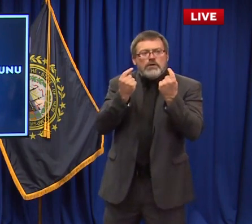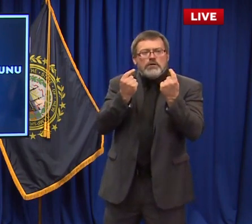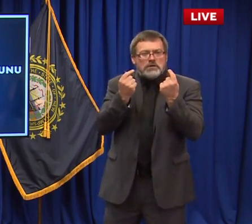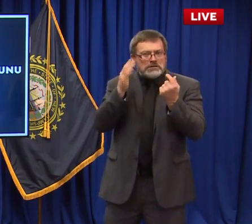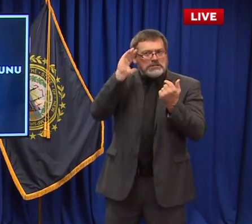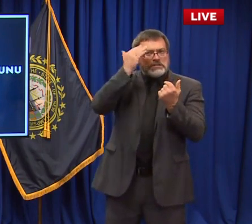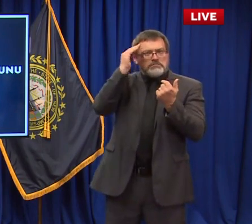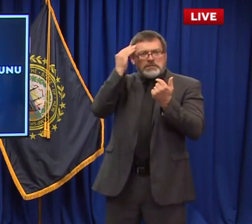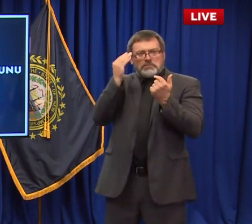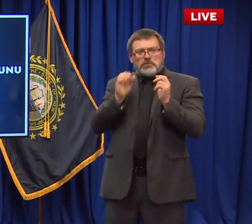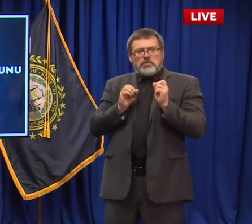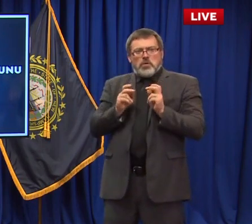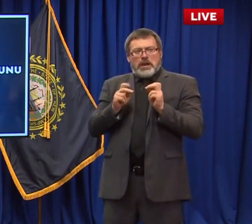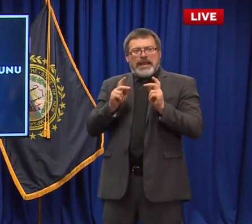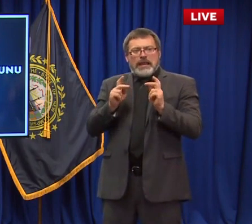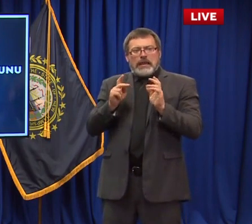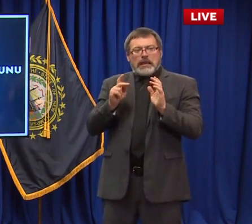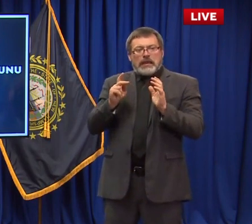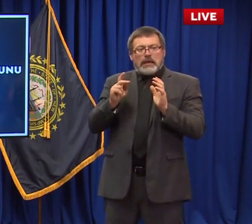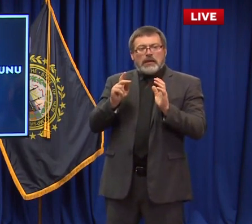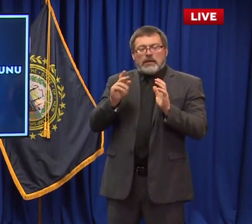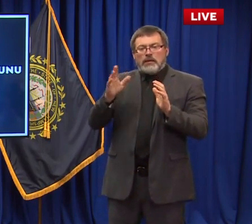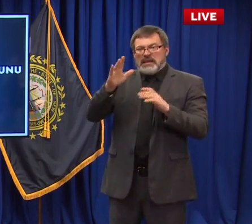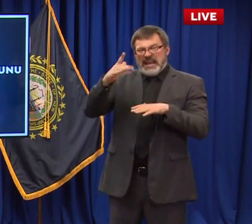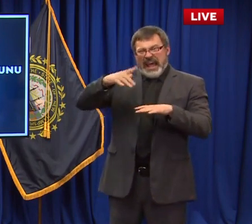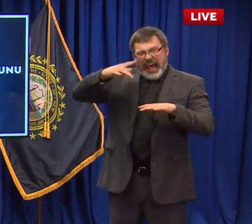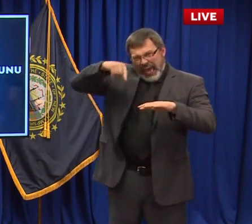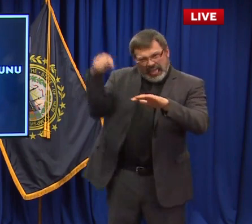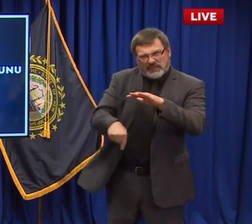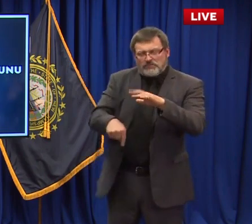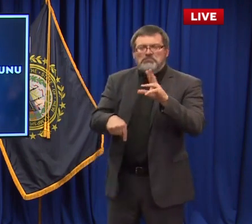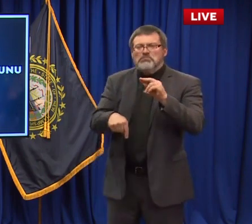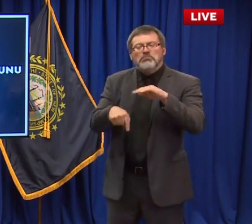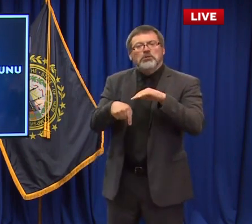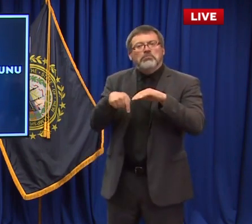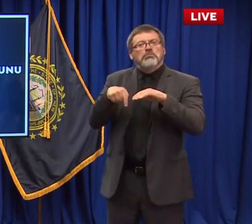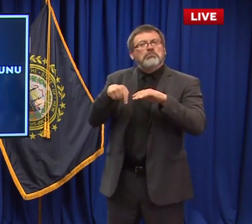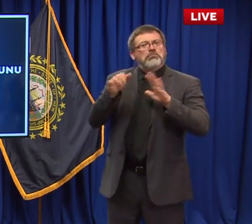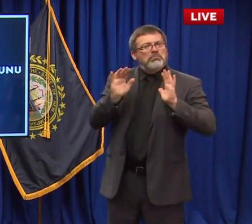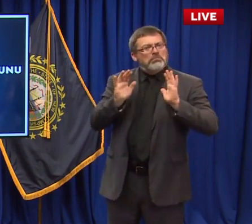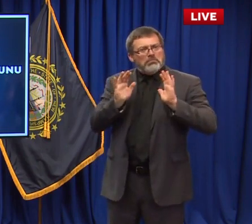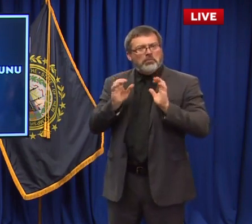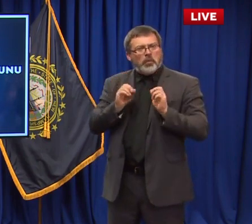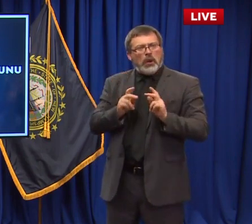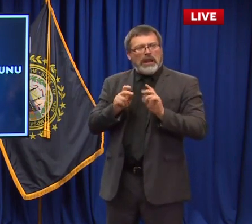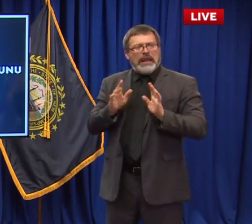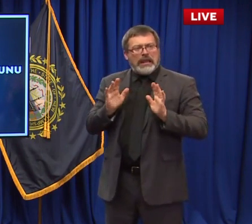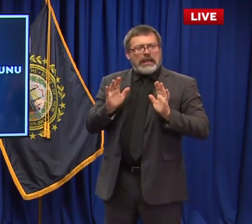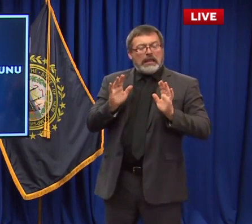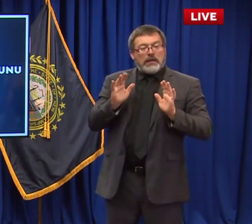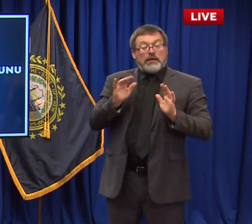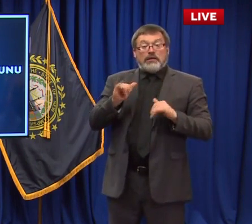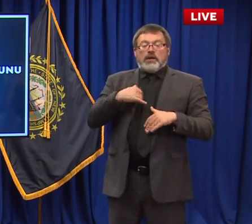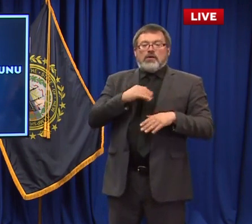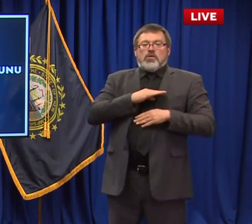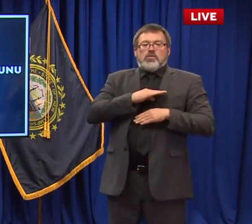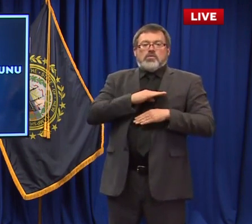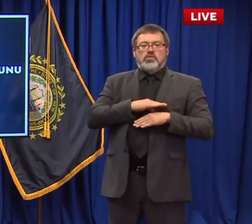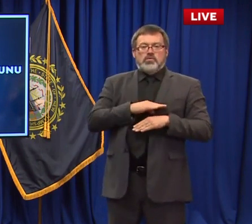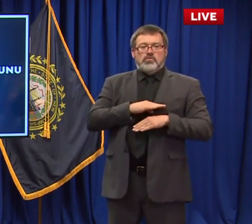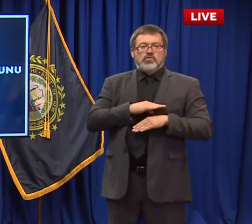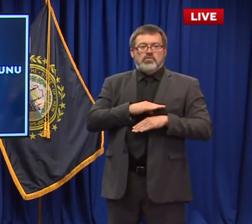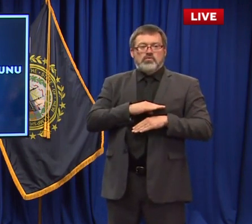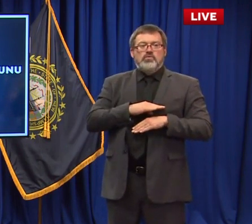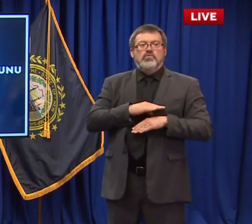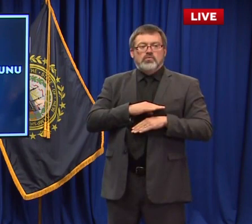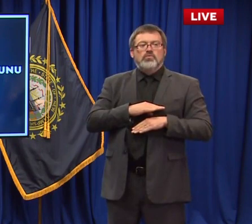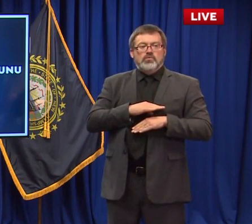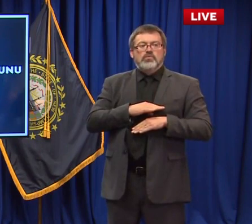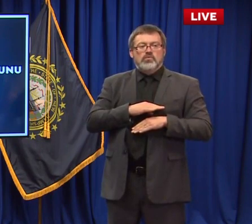STILL BELOW WHAT WE ANTICIPATED, BUT NOT SO FAR BELOW THESE NEW BUSINESS TAX INCREASES WOULD HAVE TO BE THROWN UPON THE CITIZENS AND THE BUSINESSES OF THIS STATE.